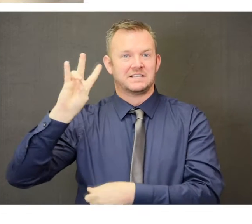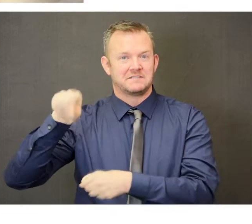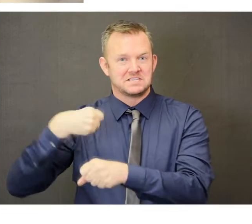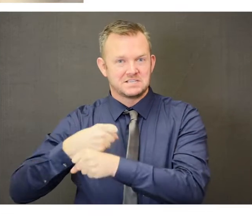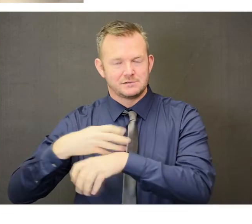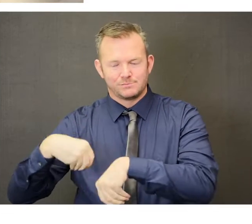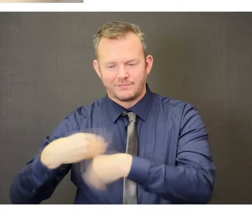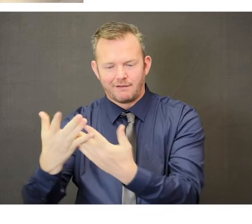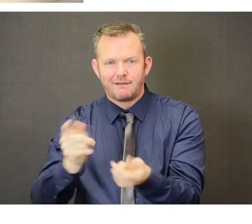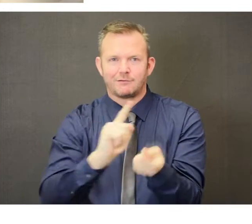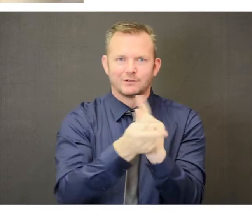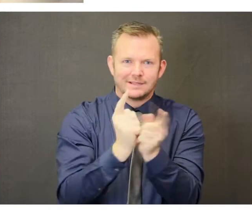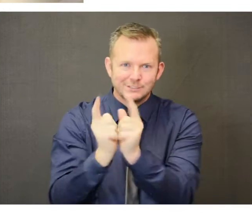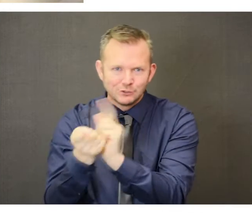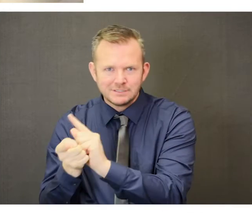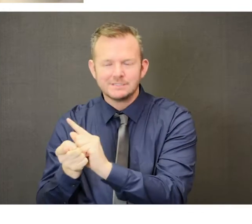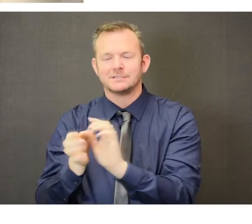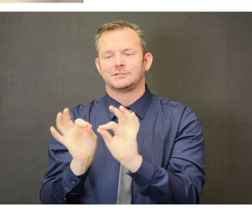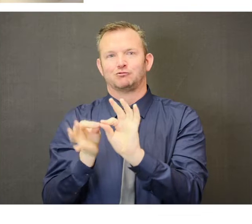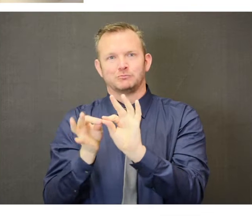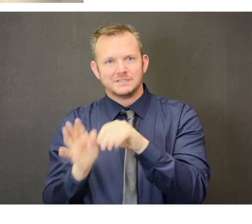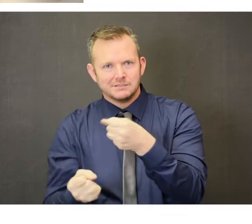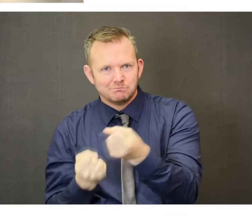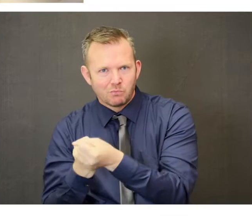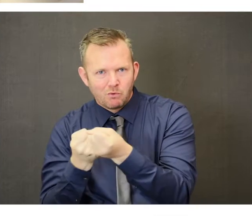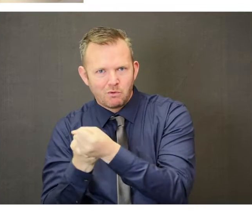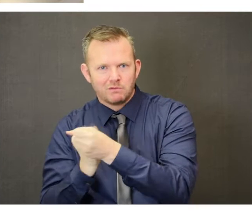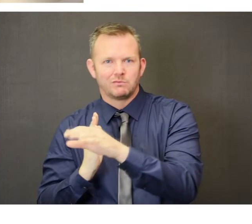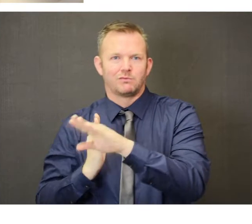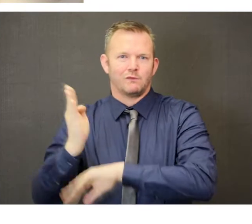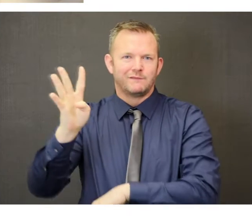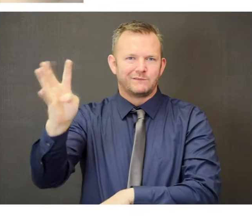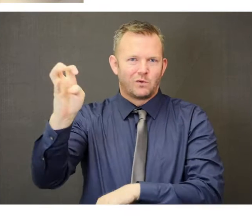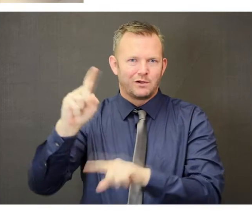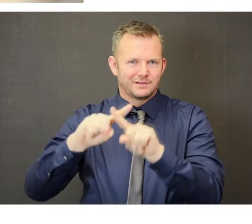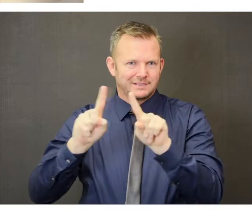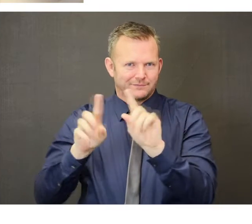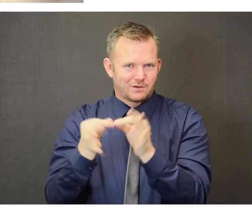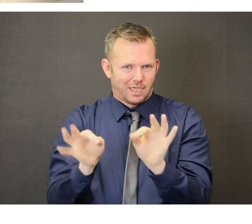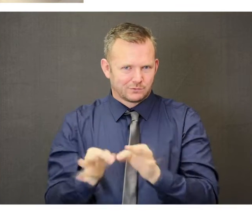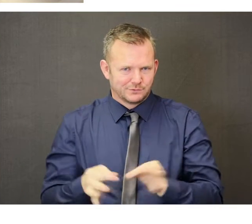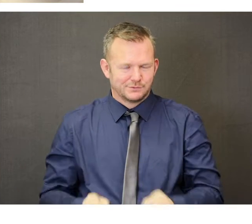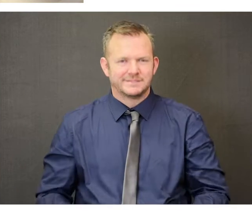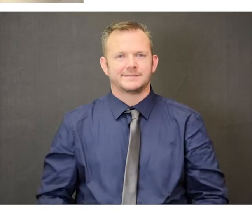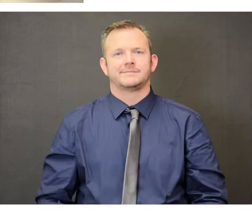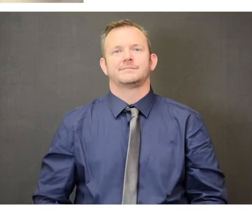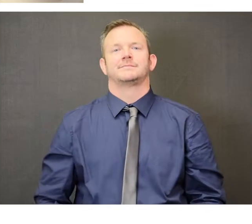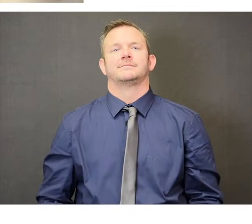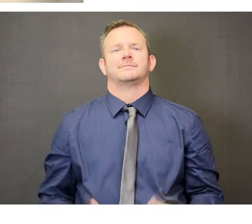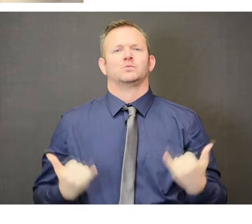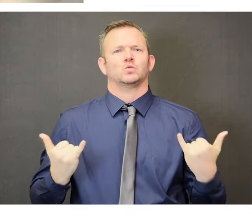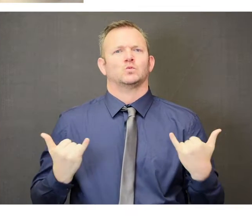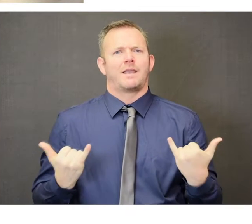400 languages Today everybody is facing an unprecedented situation